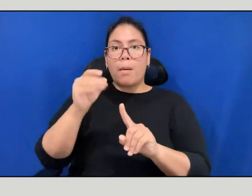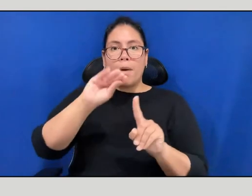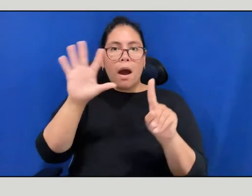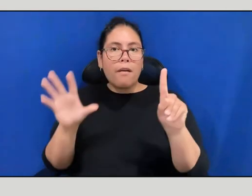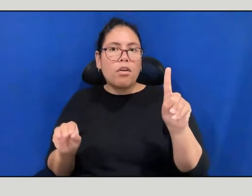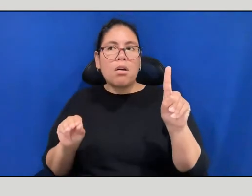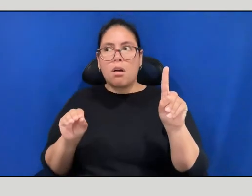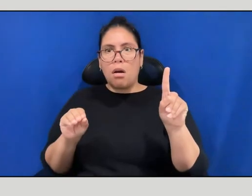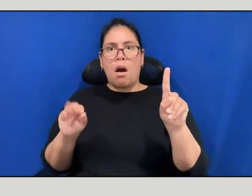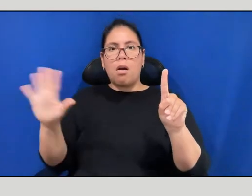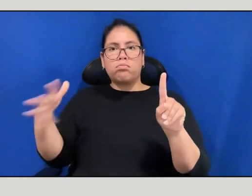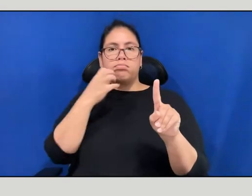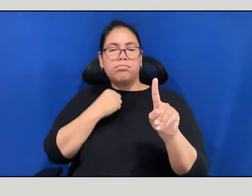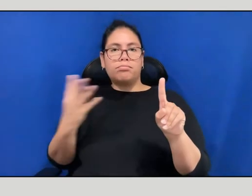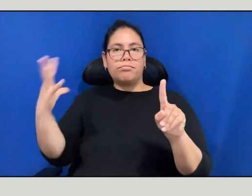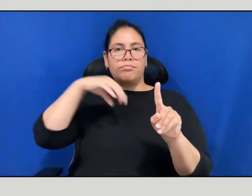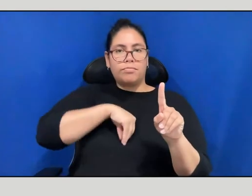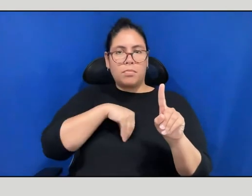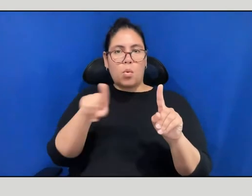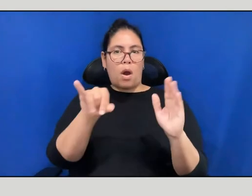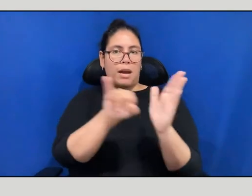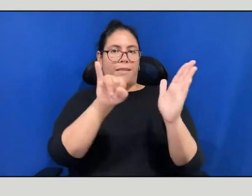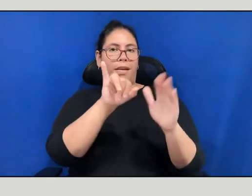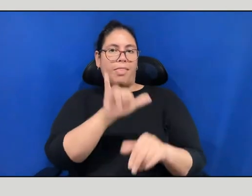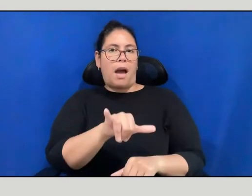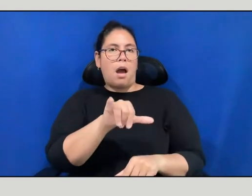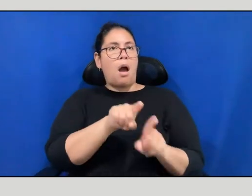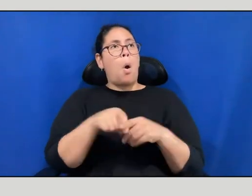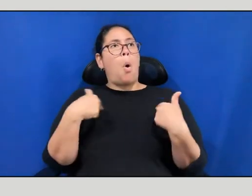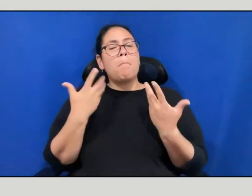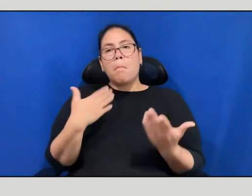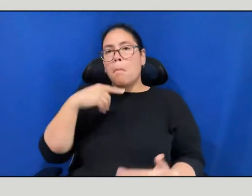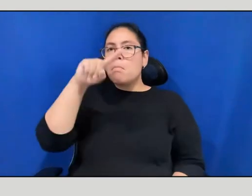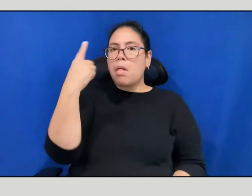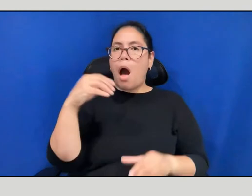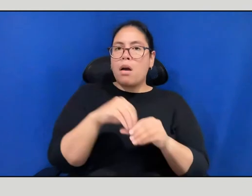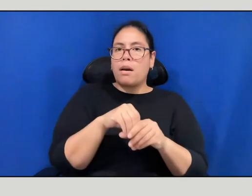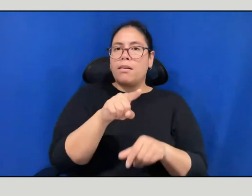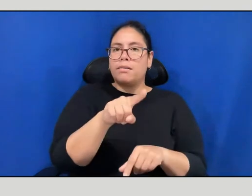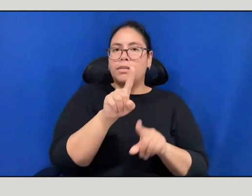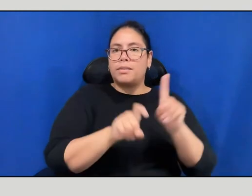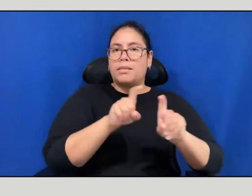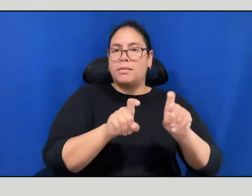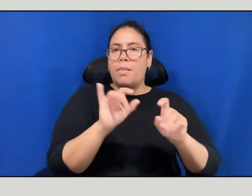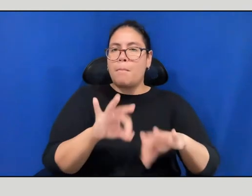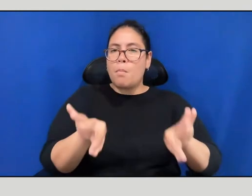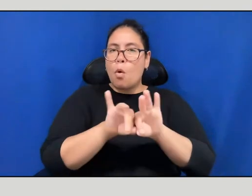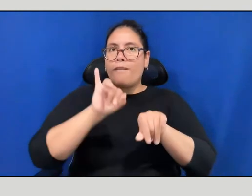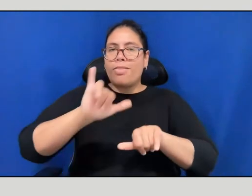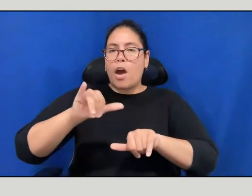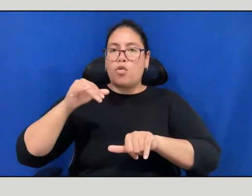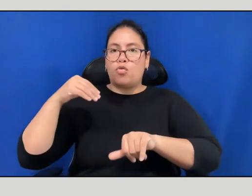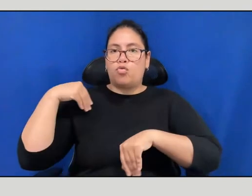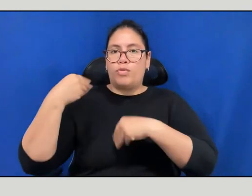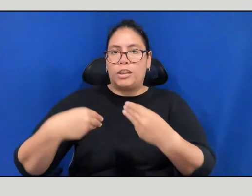on the census, and to also recognize the importance of that ritual because, again, we didn't have racial statistics in Puerto Rico